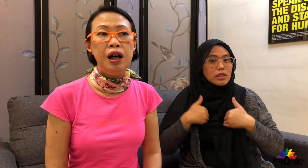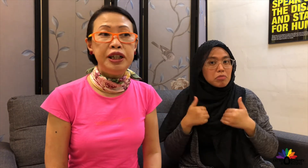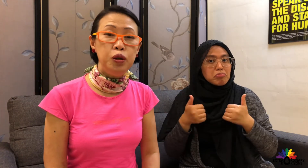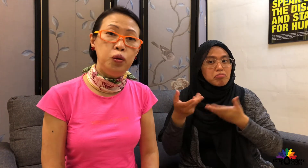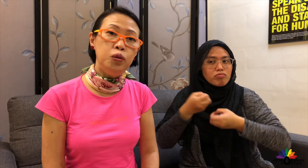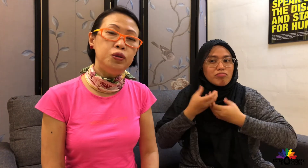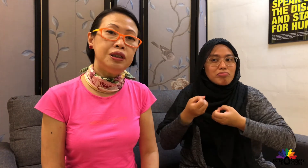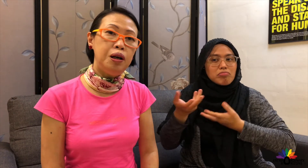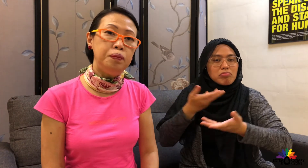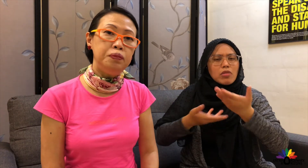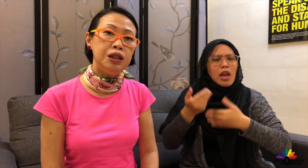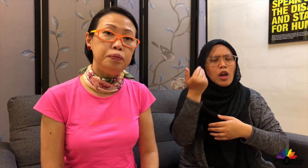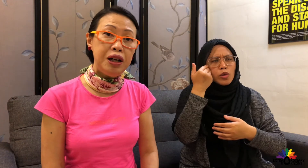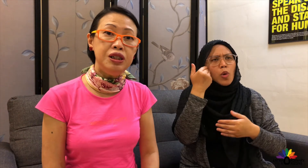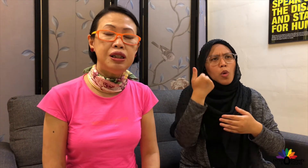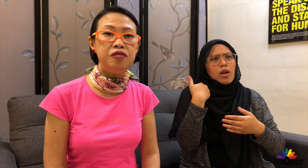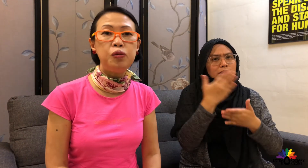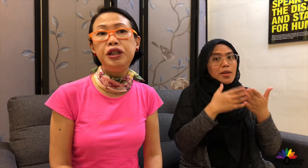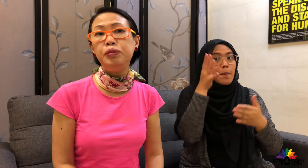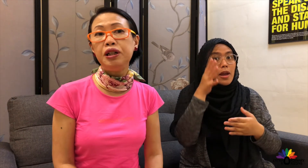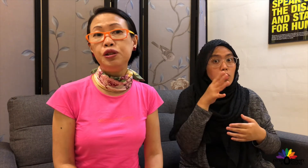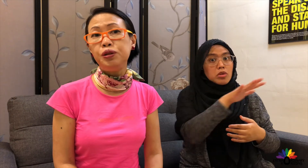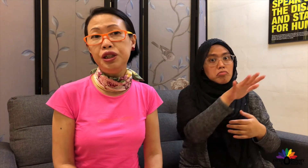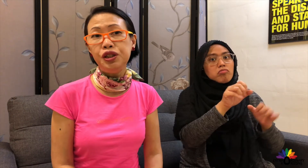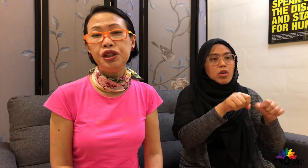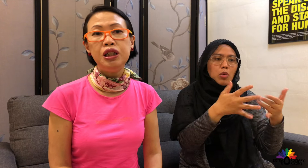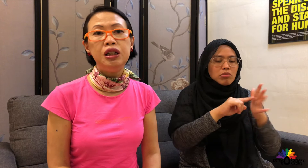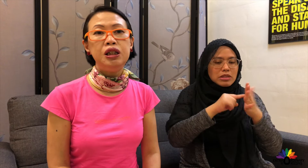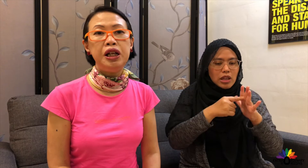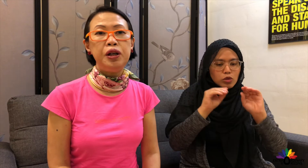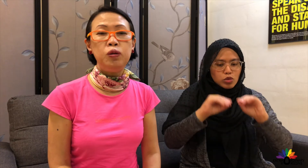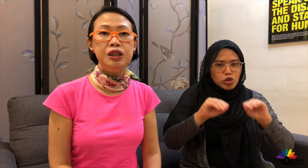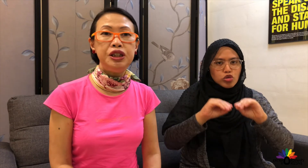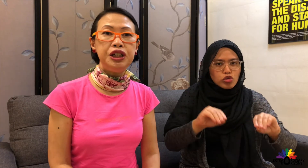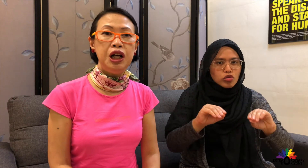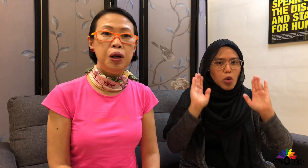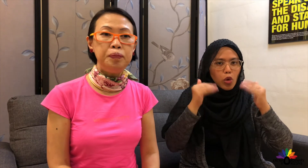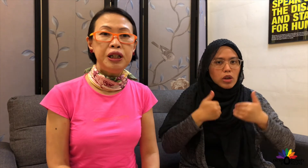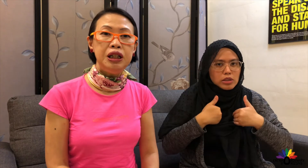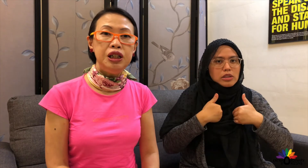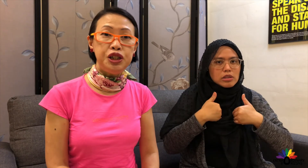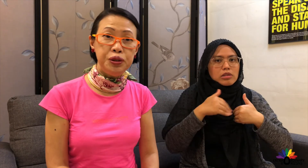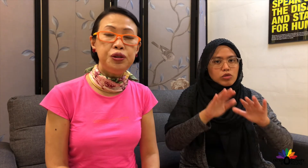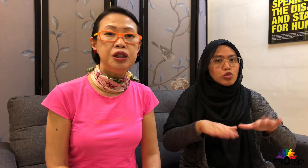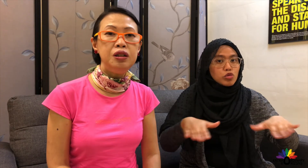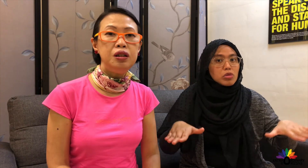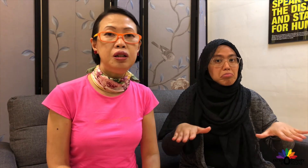I know some parents have already begun to teach their autistic children,